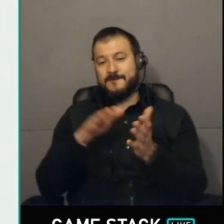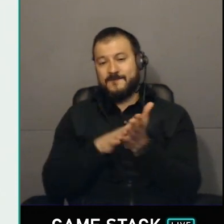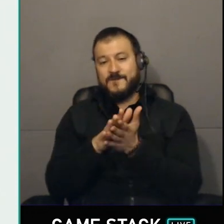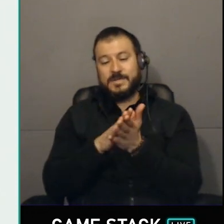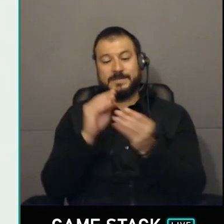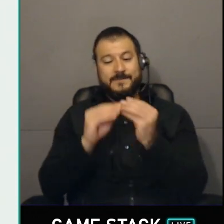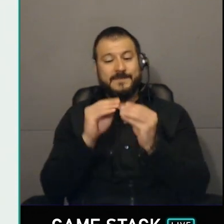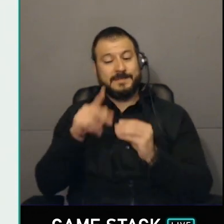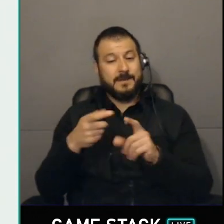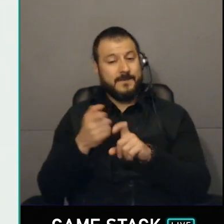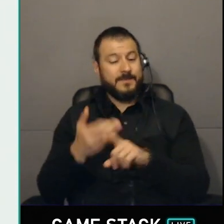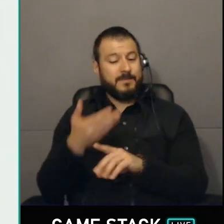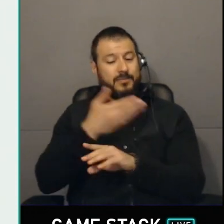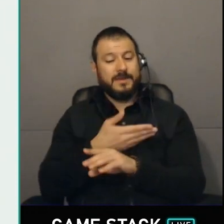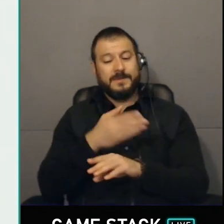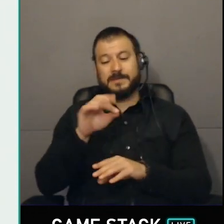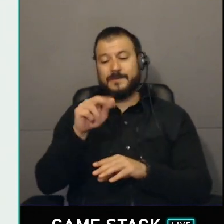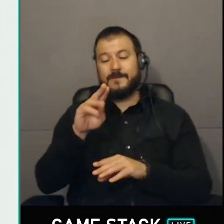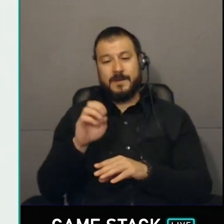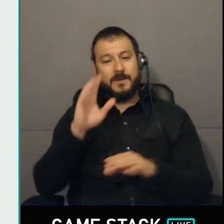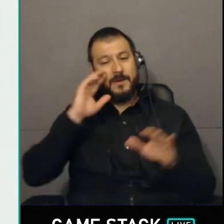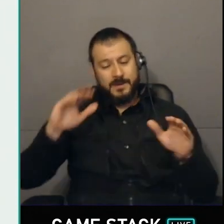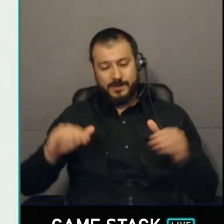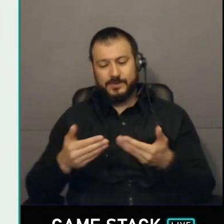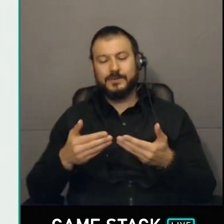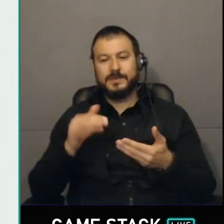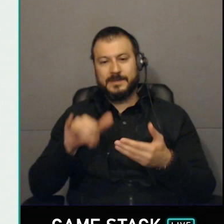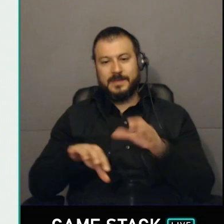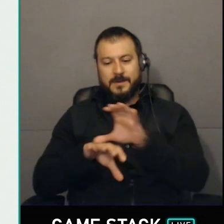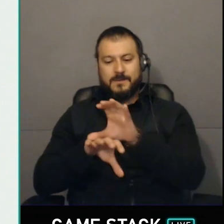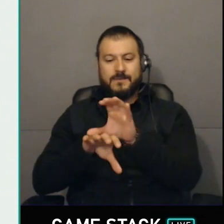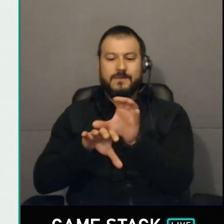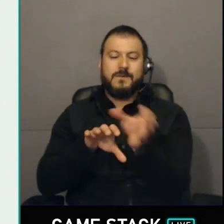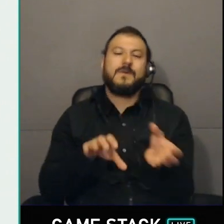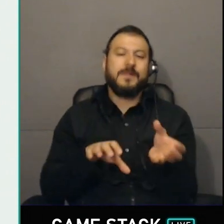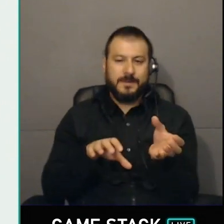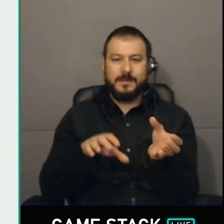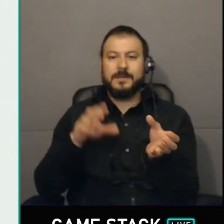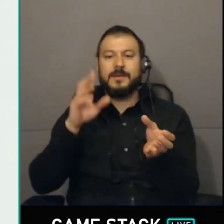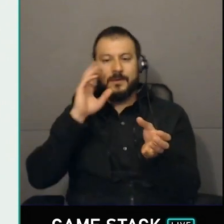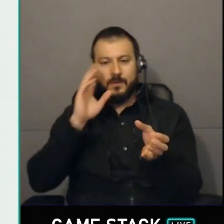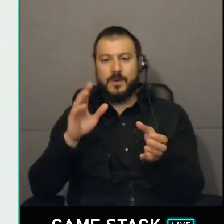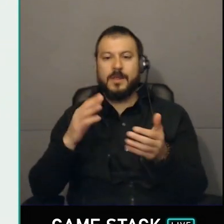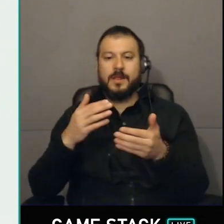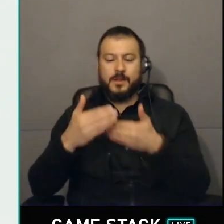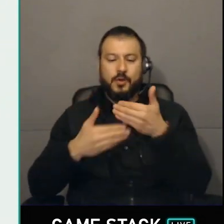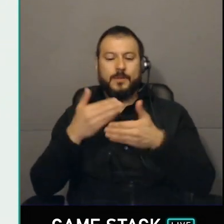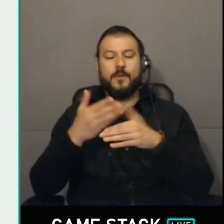we're going to introduce that rolling on body three, and that's going to accumulate over time, and cause our stack to fall down.